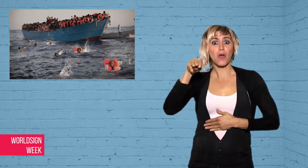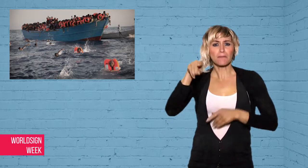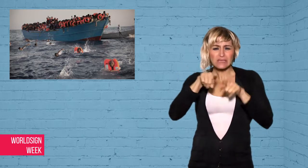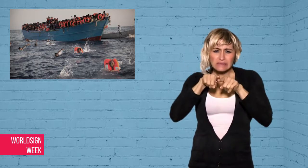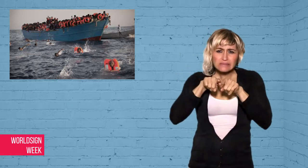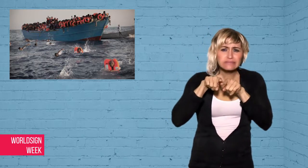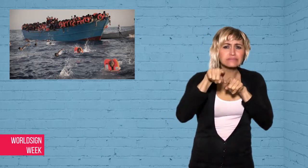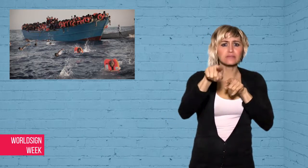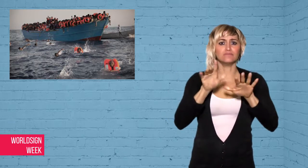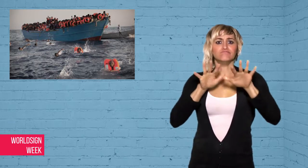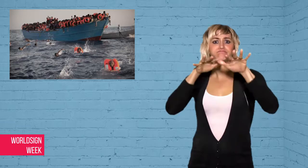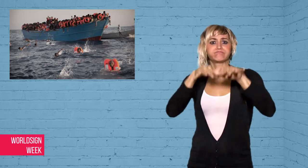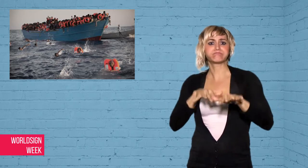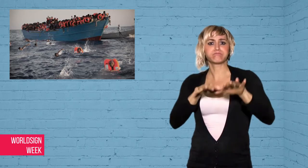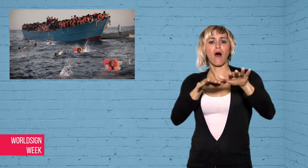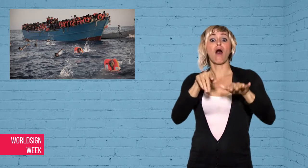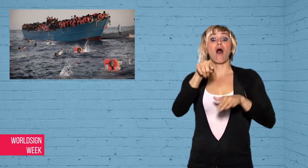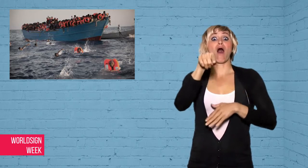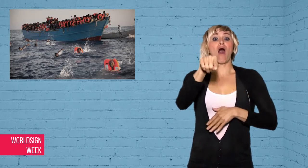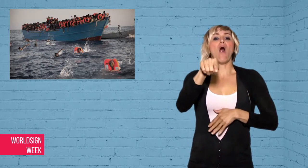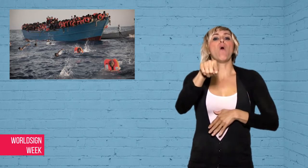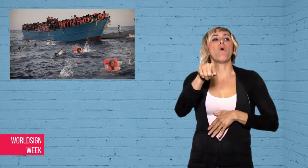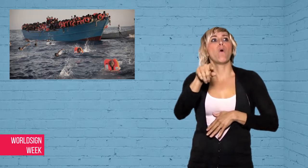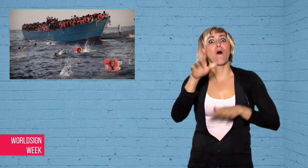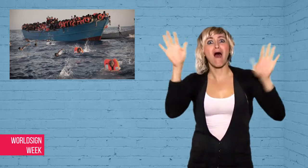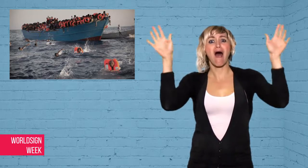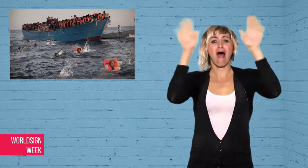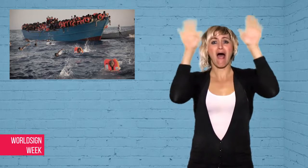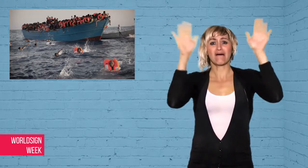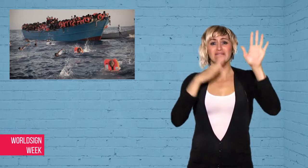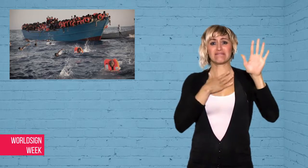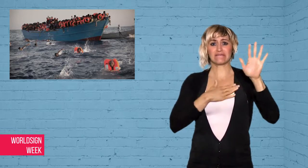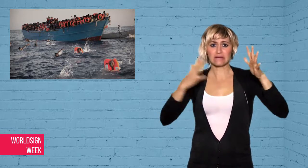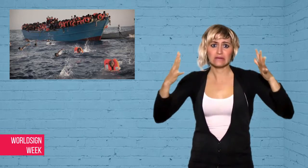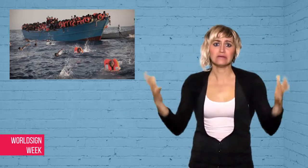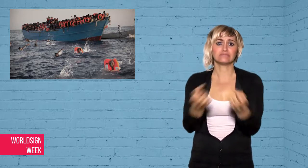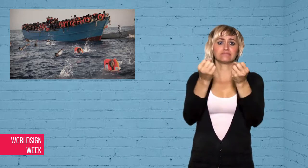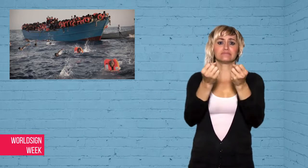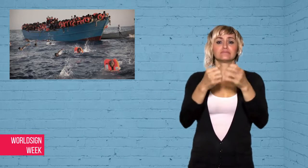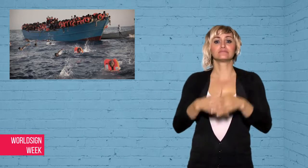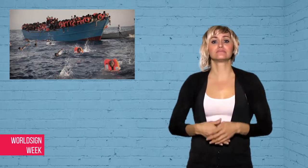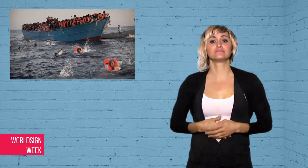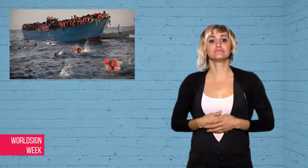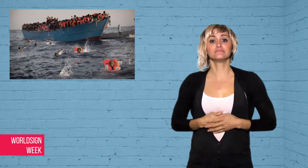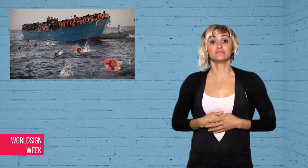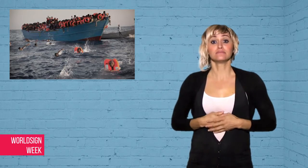so they could get rescued.